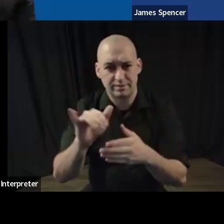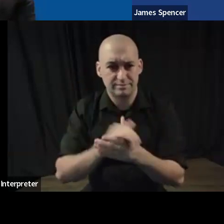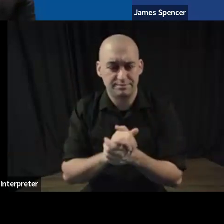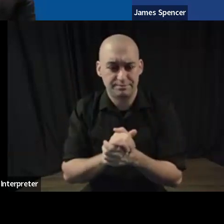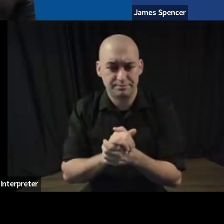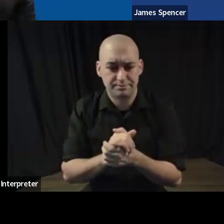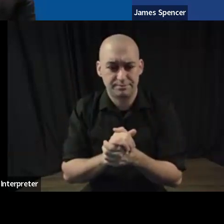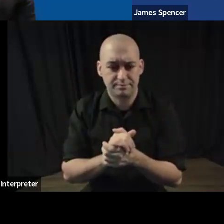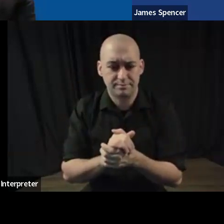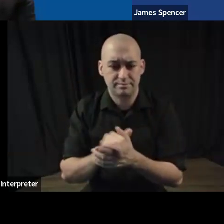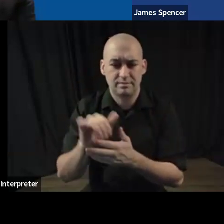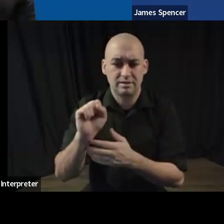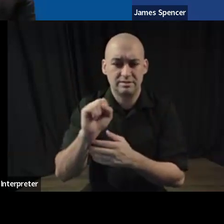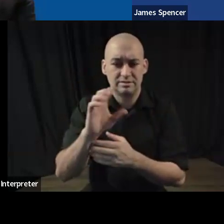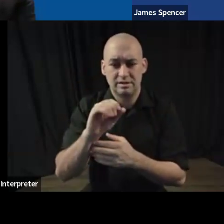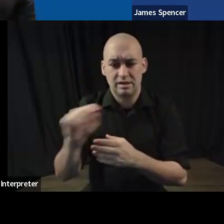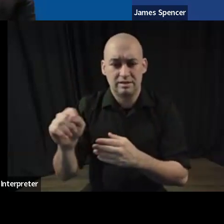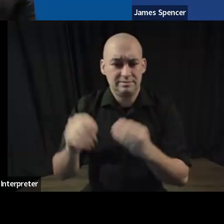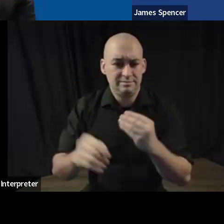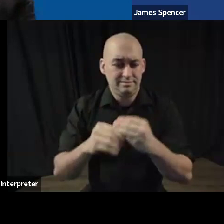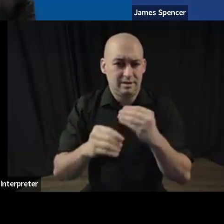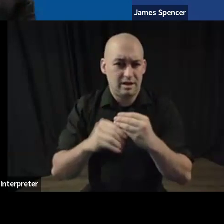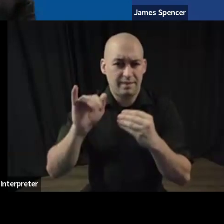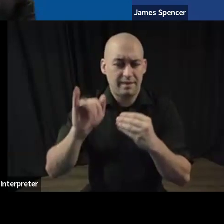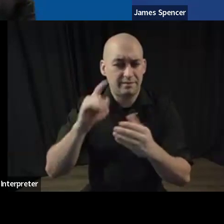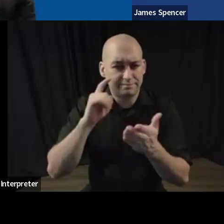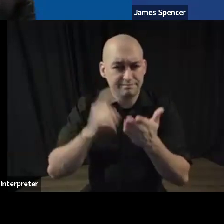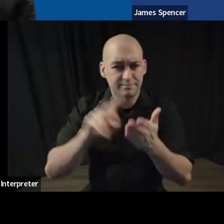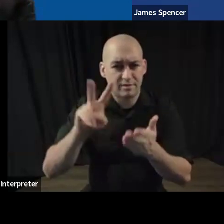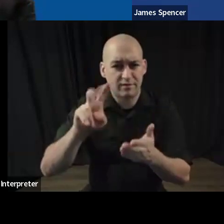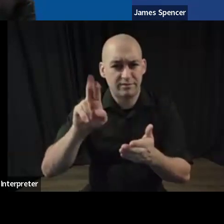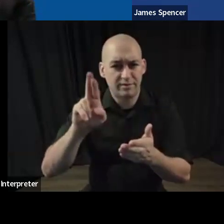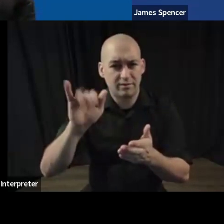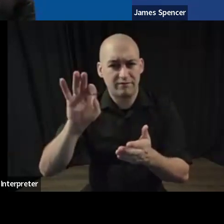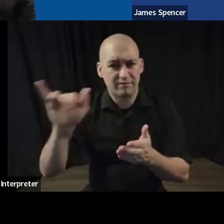Just to add to that, from a verification standpoint, I would look at our Technical